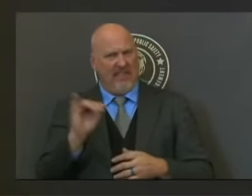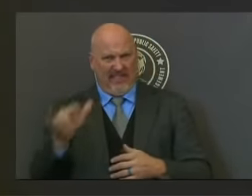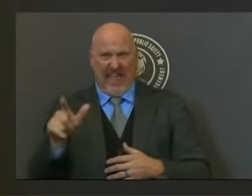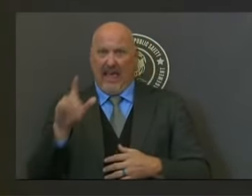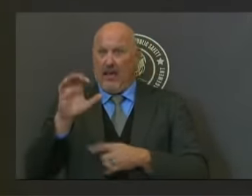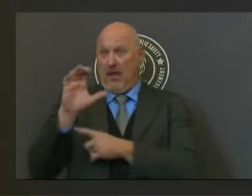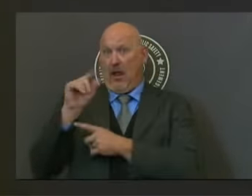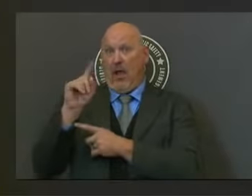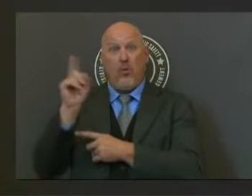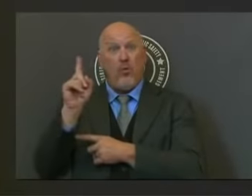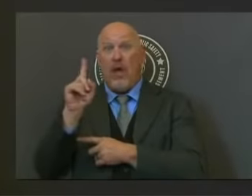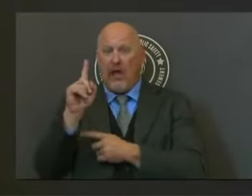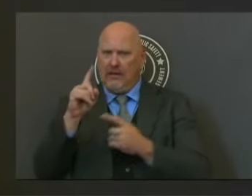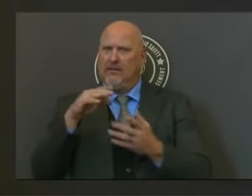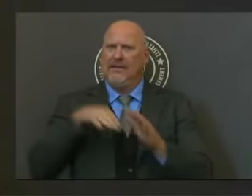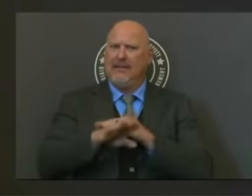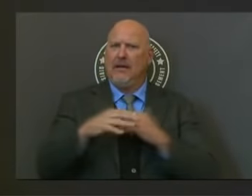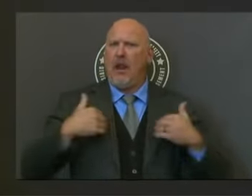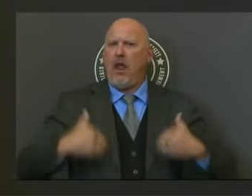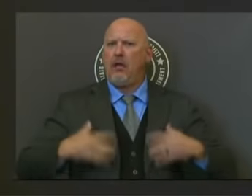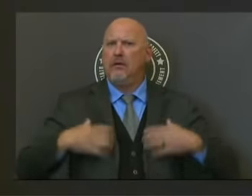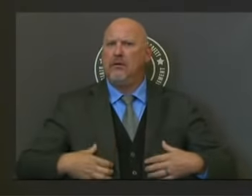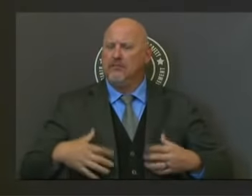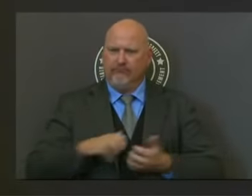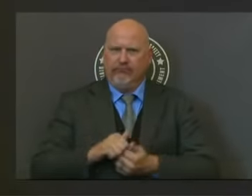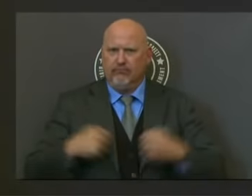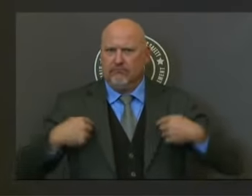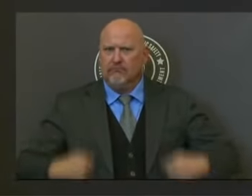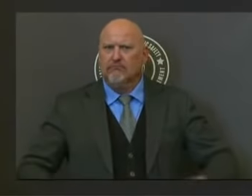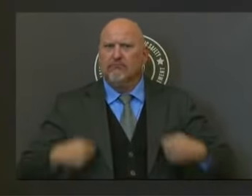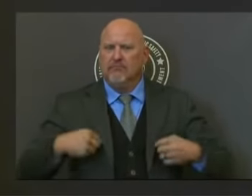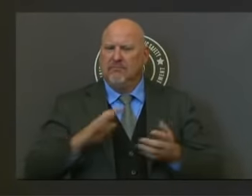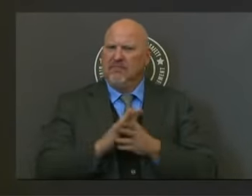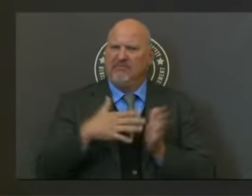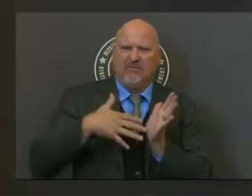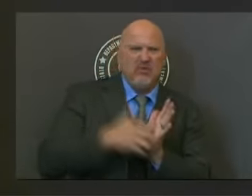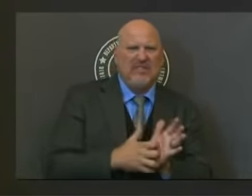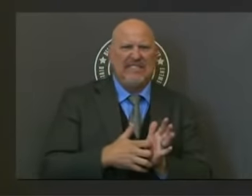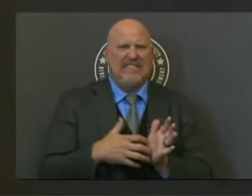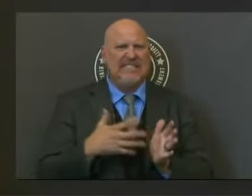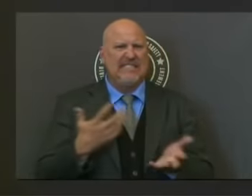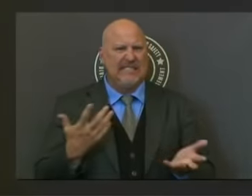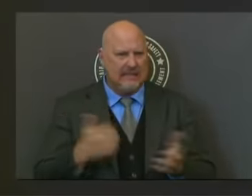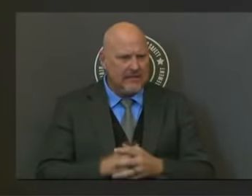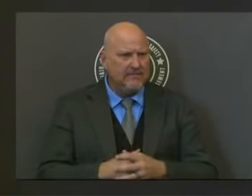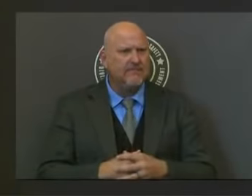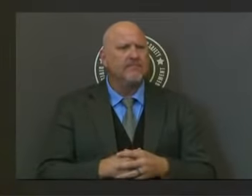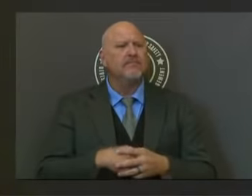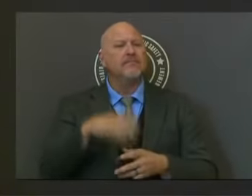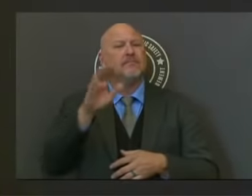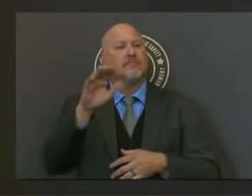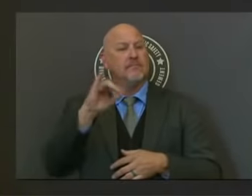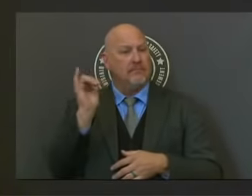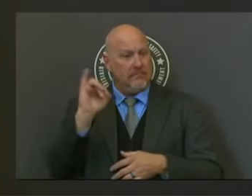nine along with that we have people who've lost their sense